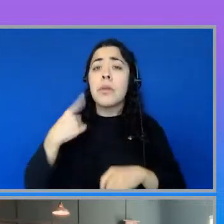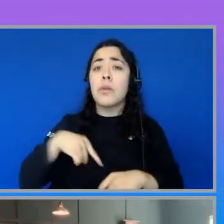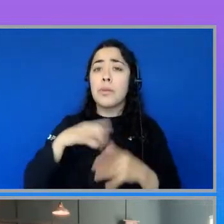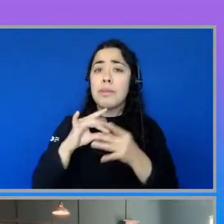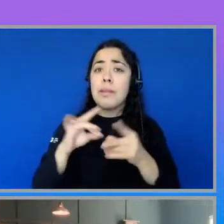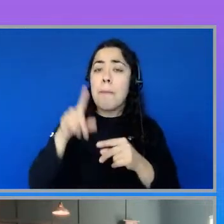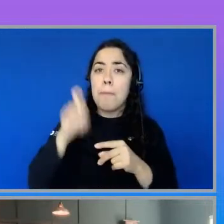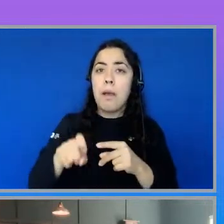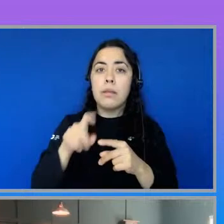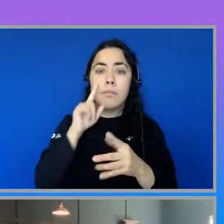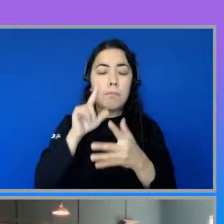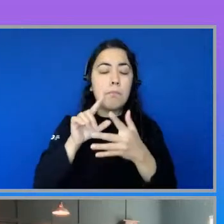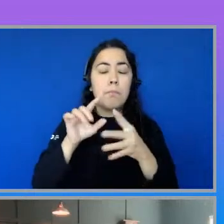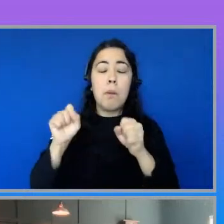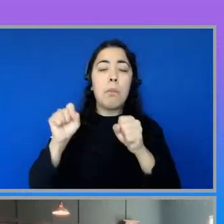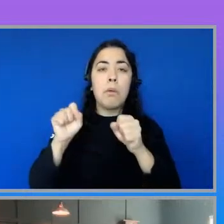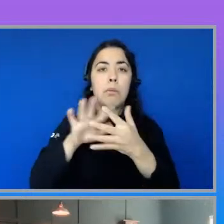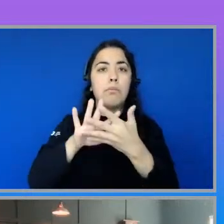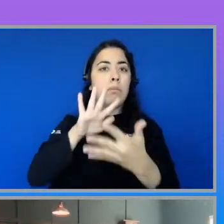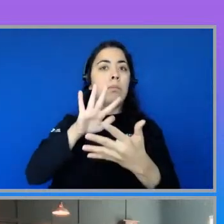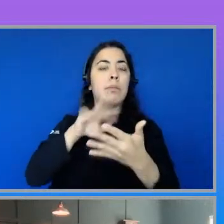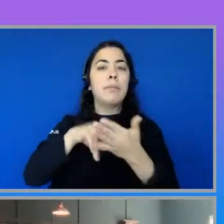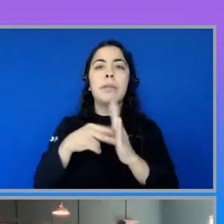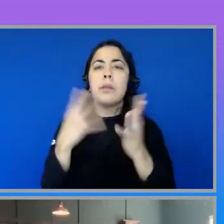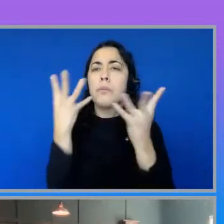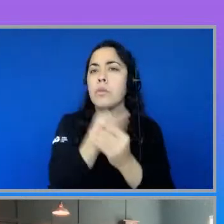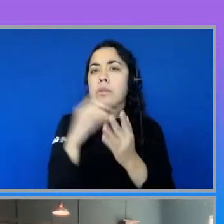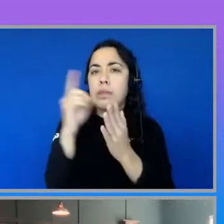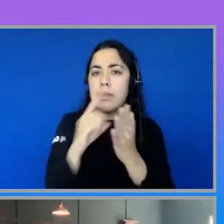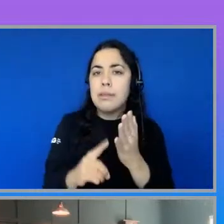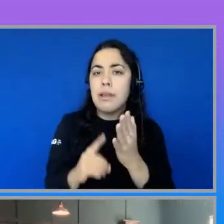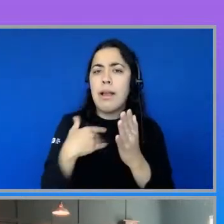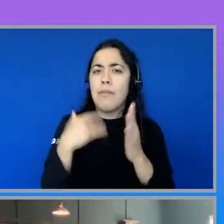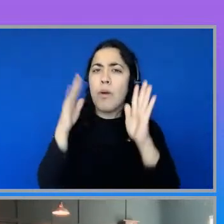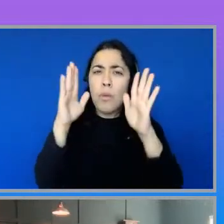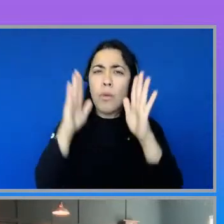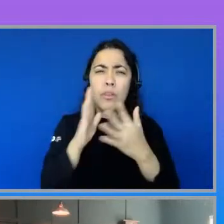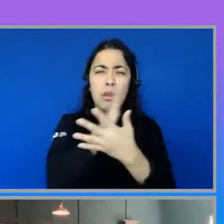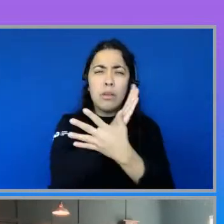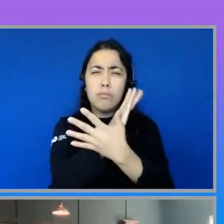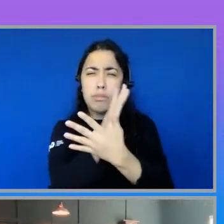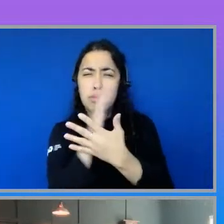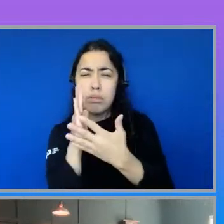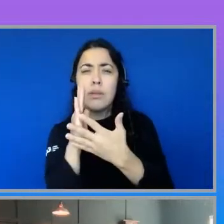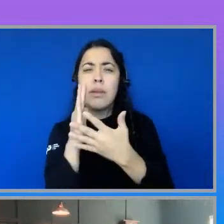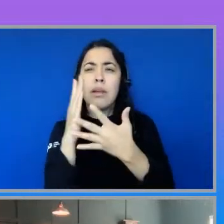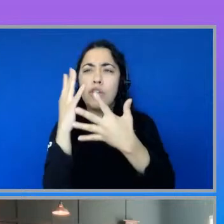are saying it needs to stand out from another, all of those beautiful designs that have a gradient with text over it.